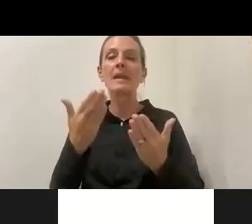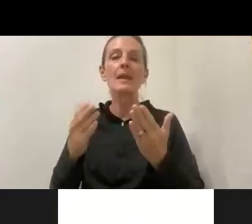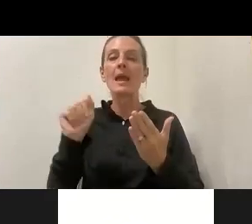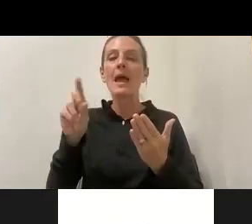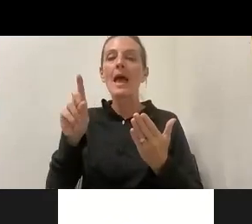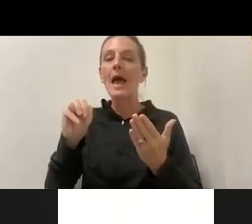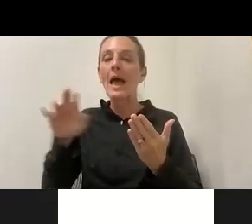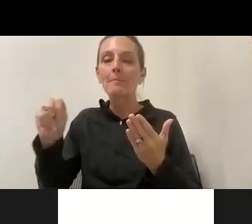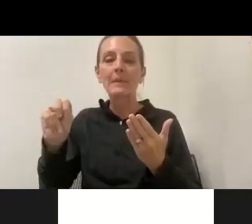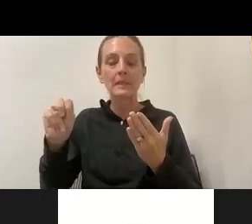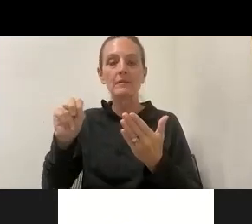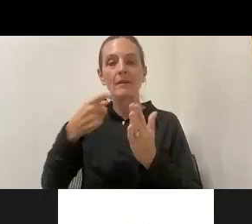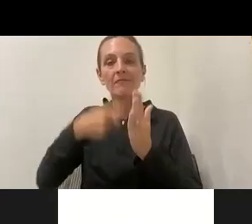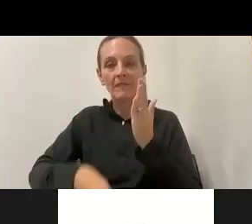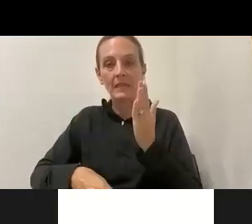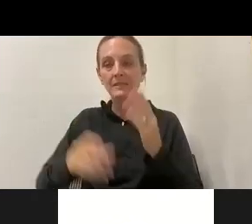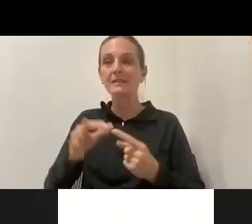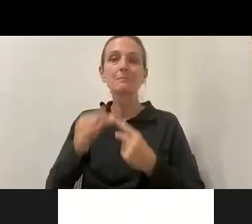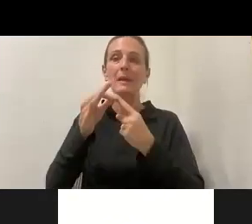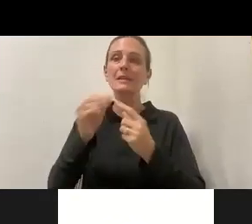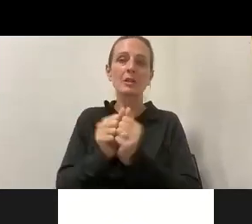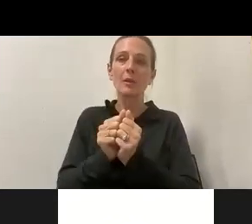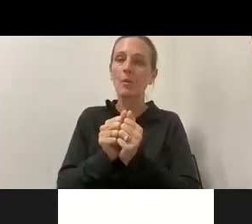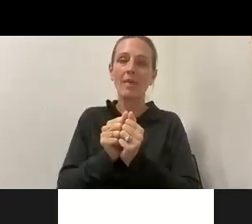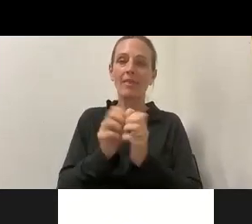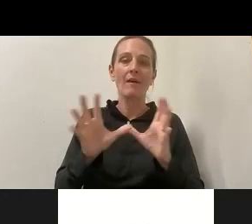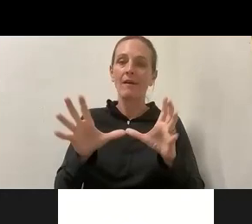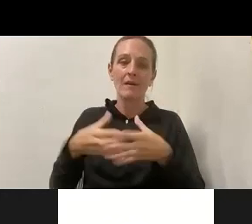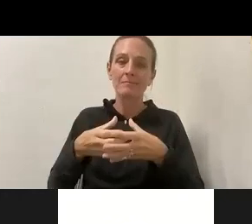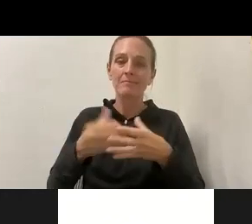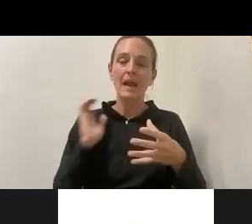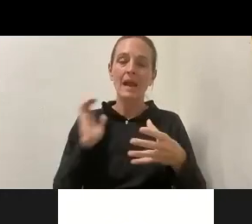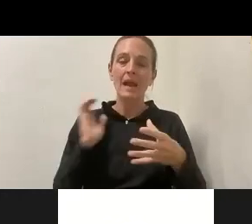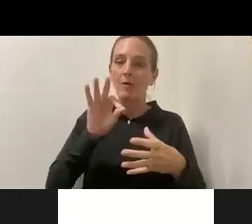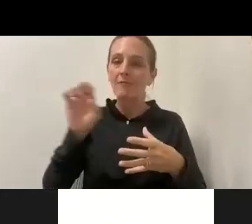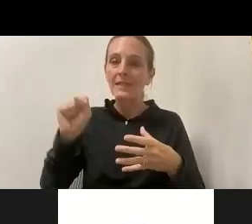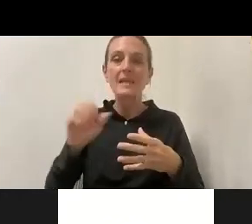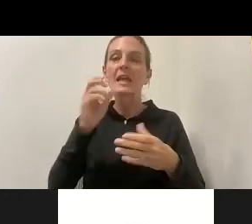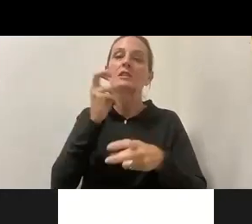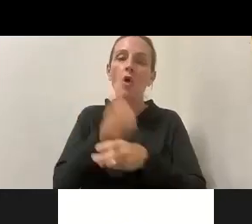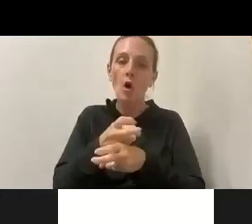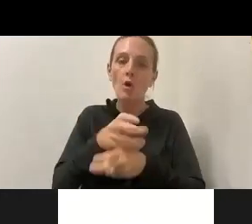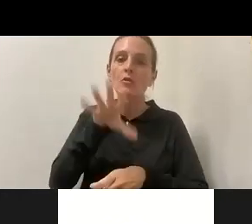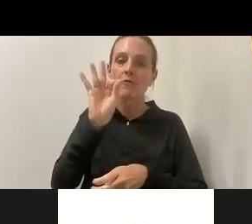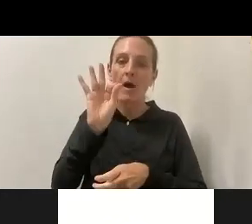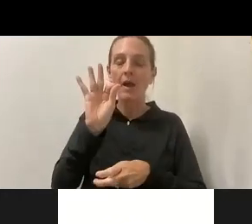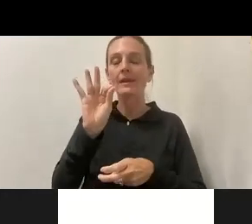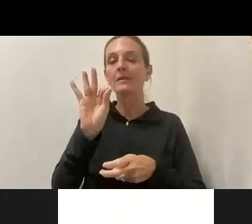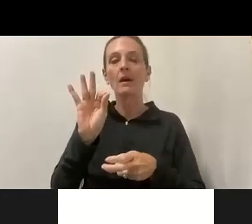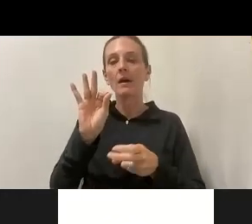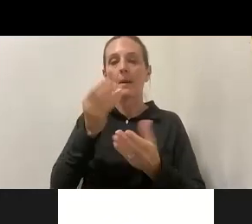organizations, it's really hard to find funding to cover overhead costs like administration